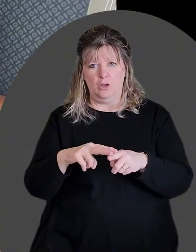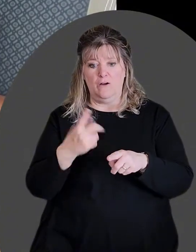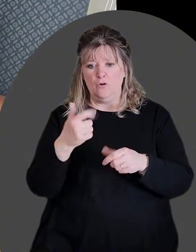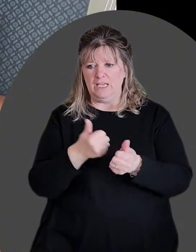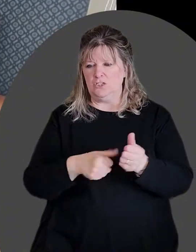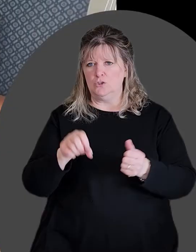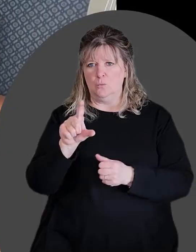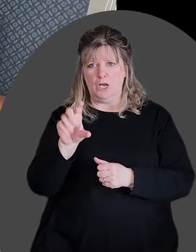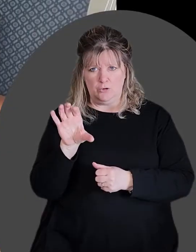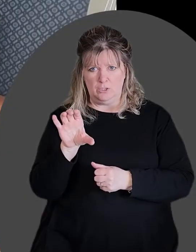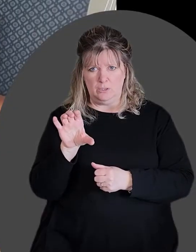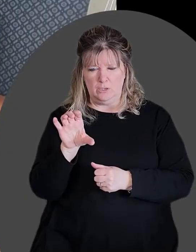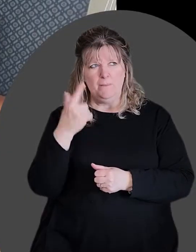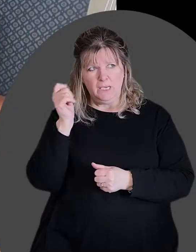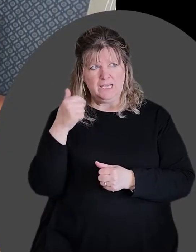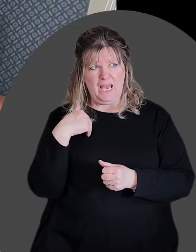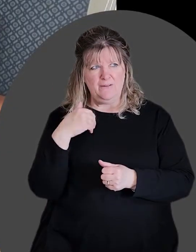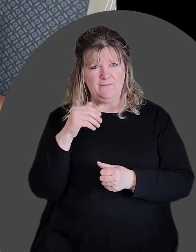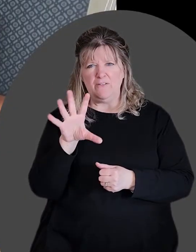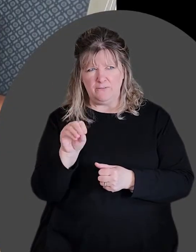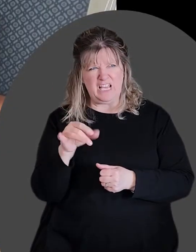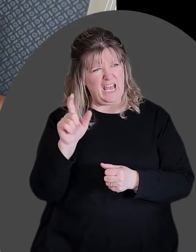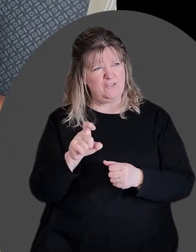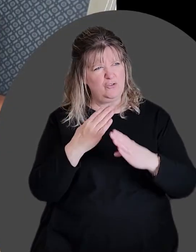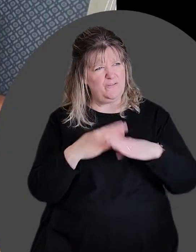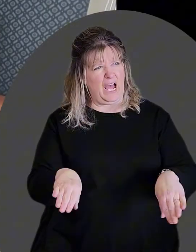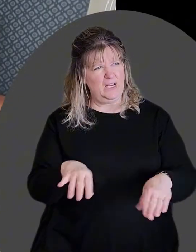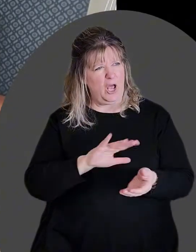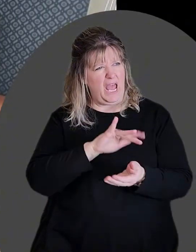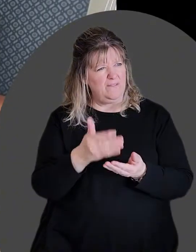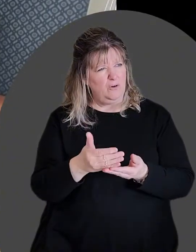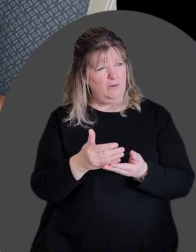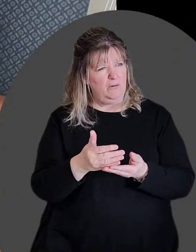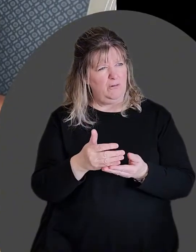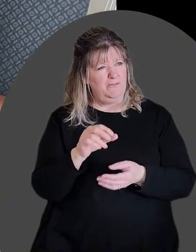I have to divide a handful of salt in half but thank goodness